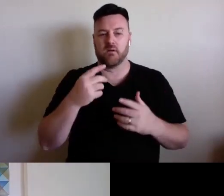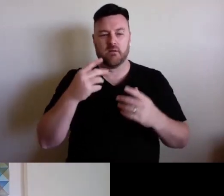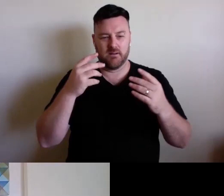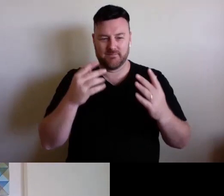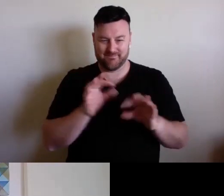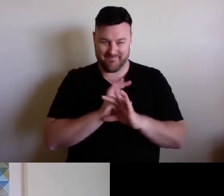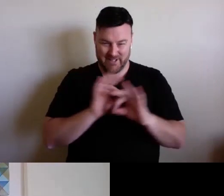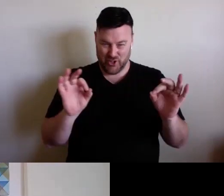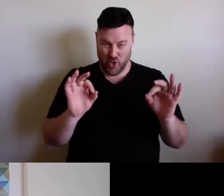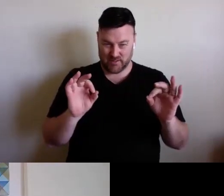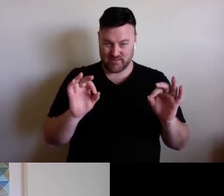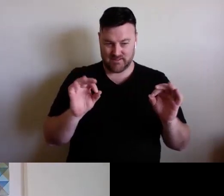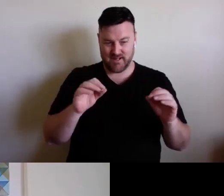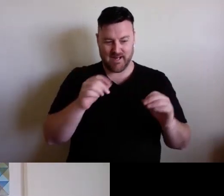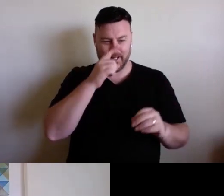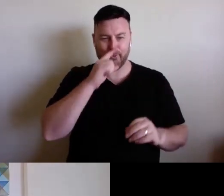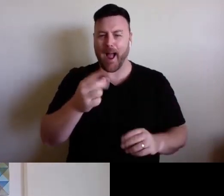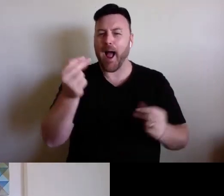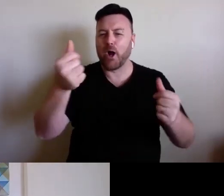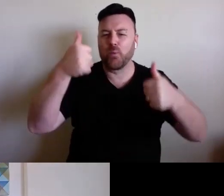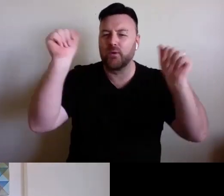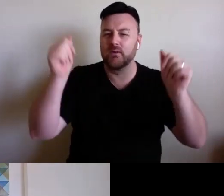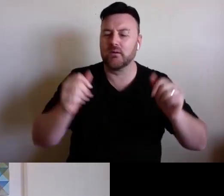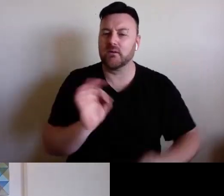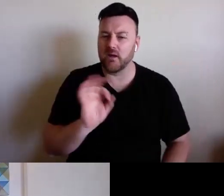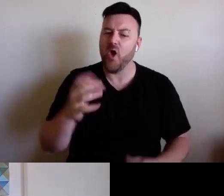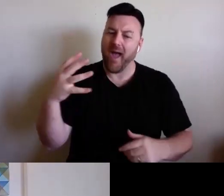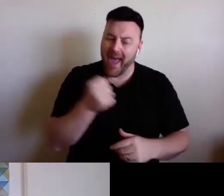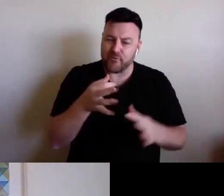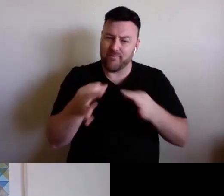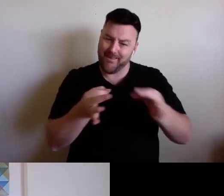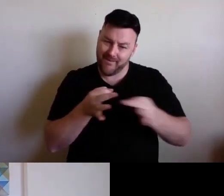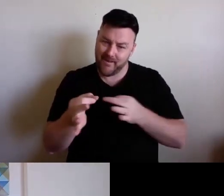Where does the free bit fit in with everything else? If you're doing